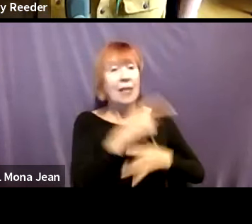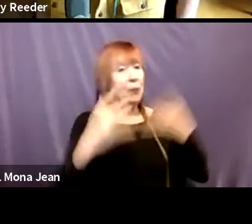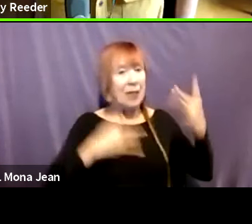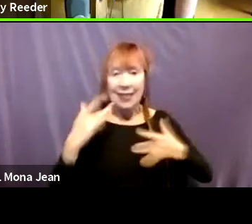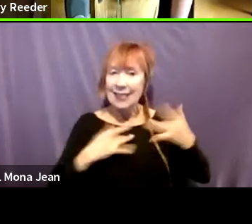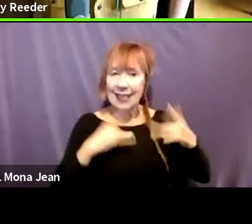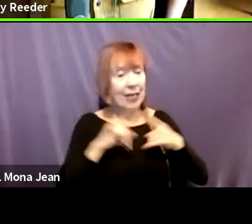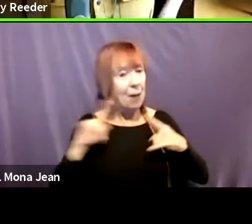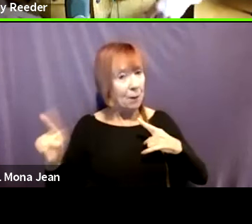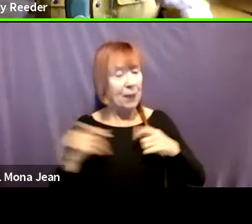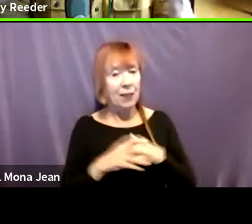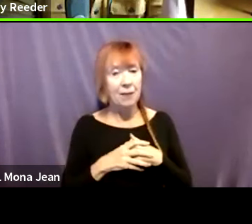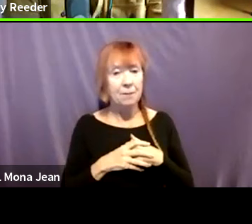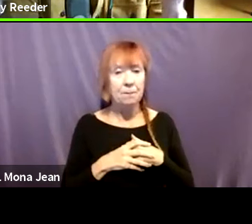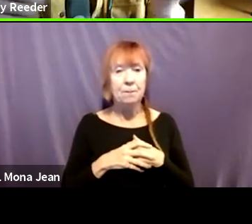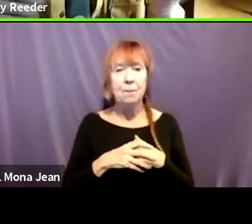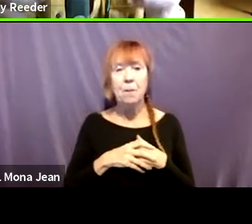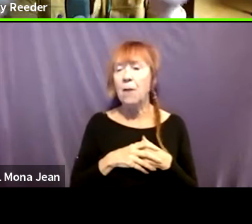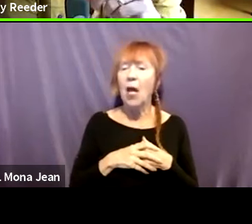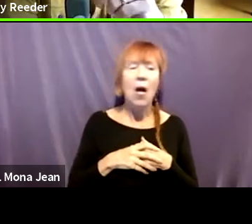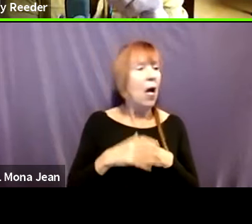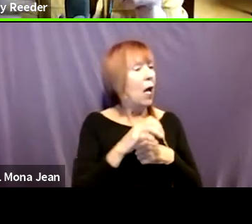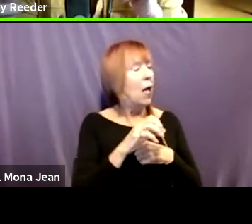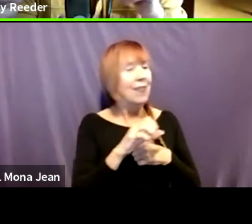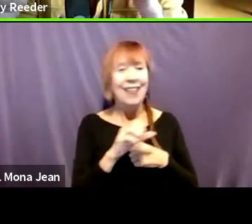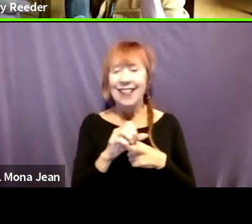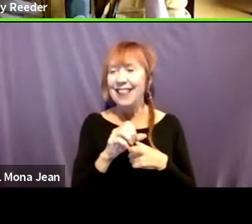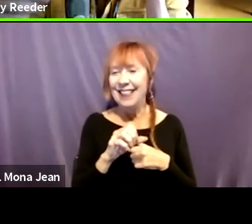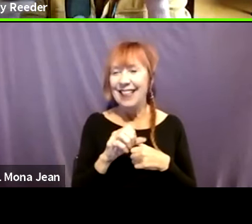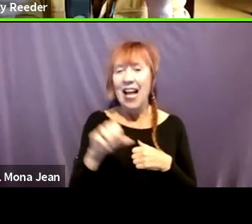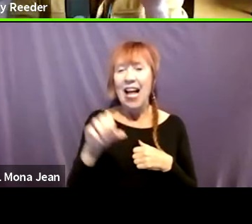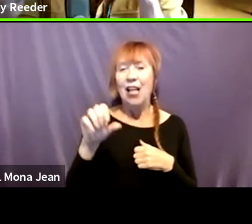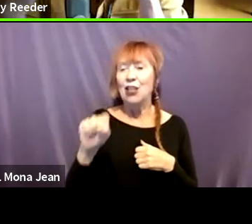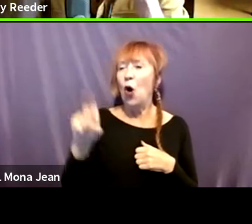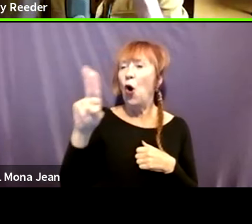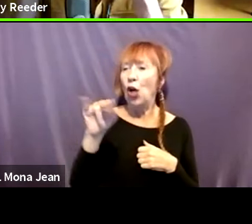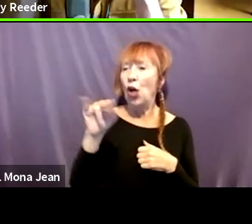So Sonny, "It's Always Sunny In Philadelphia"